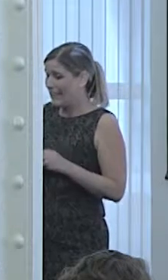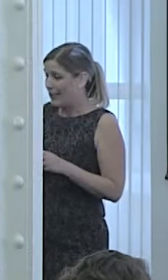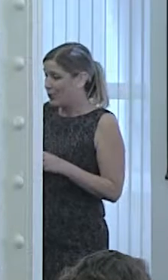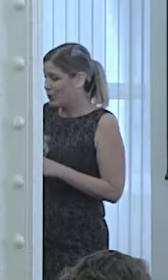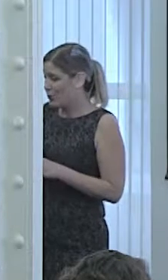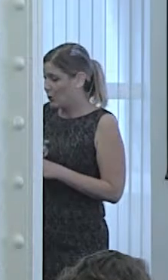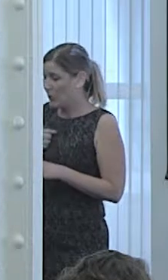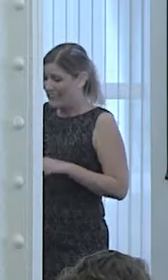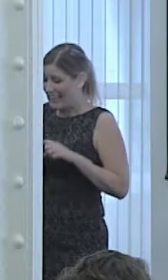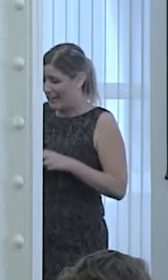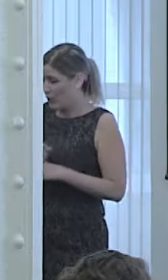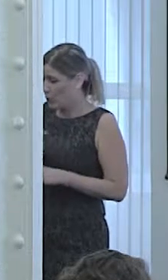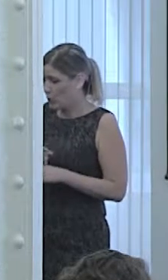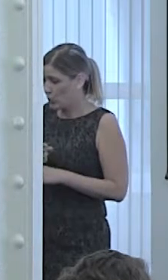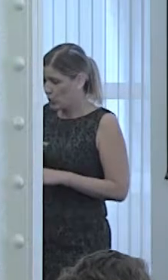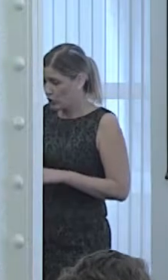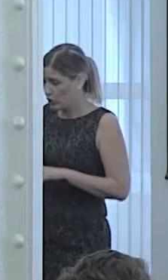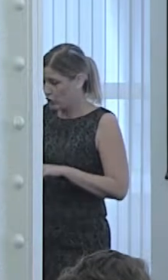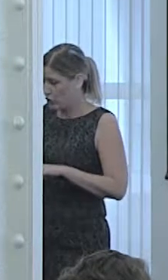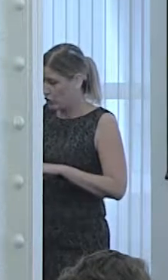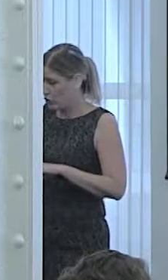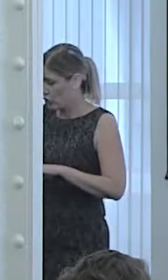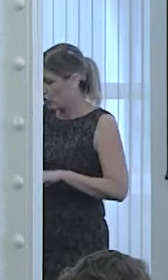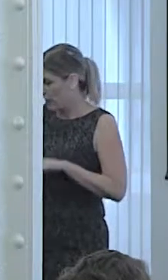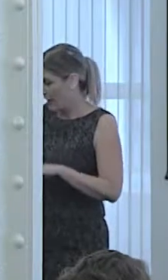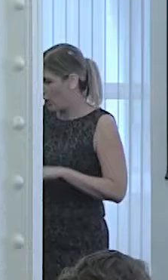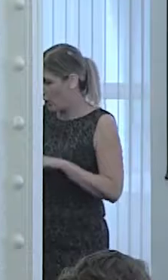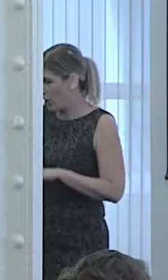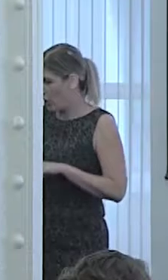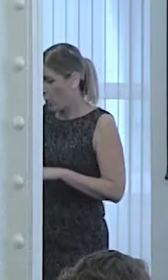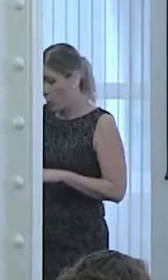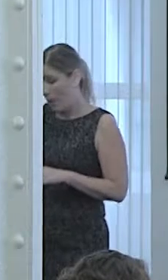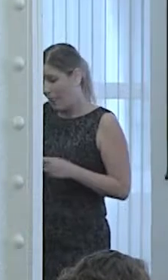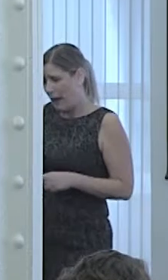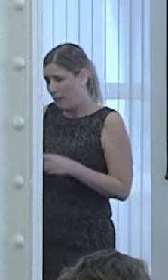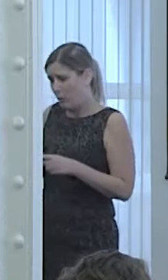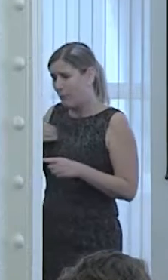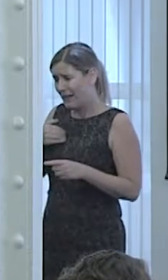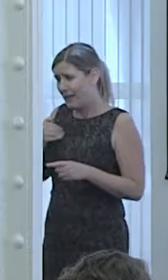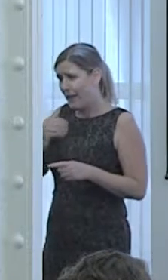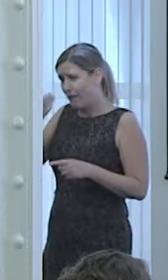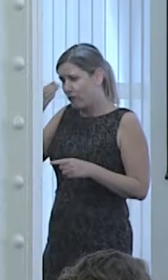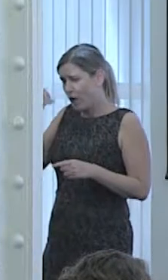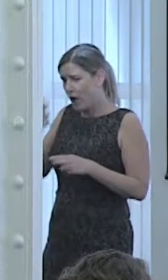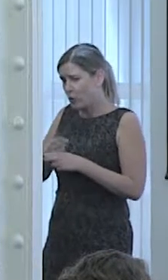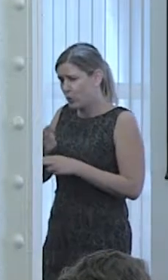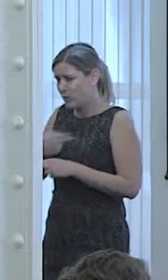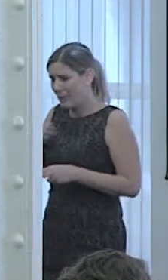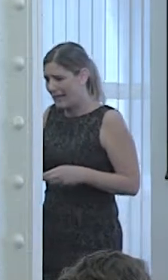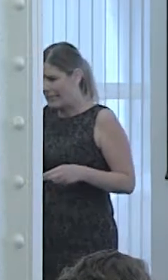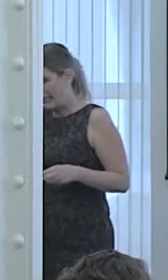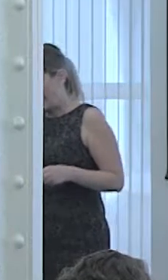we sometimes can't use a chair cause, a, it has happened to me before I forgot to use my cane,